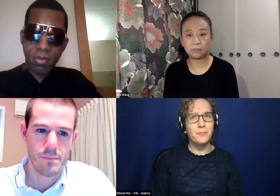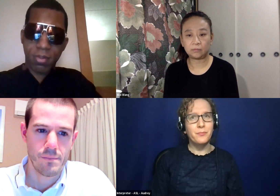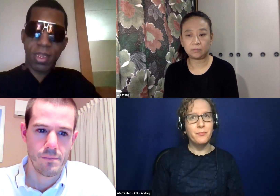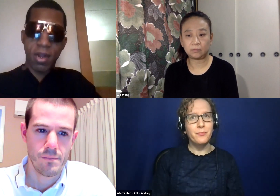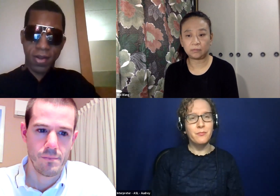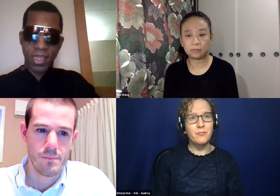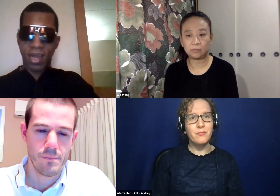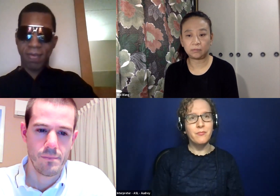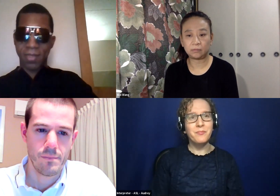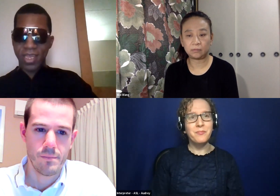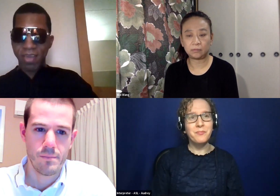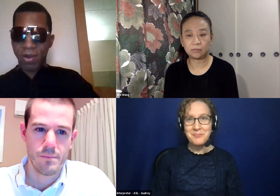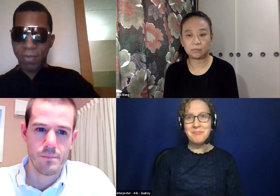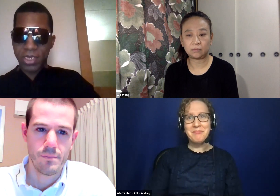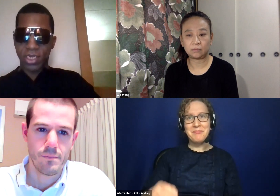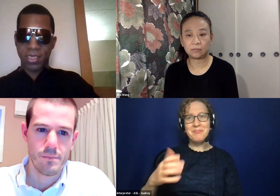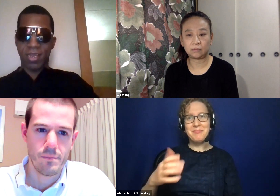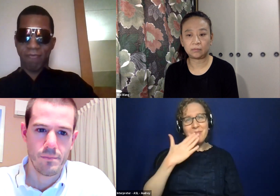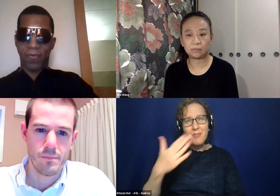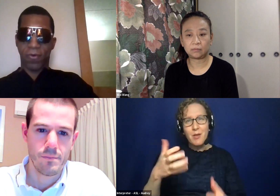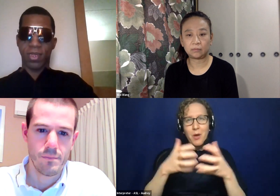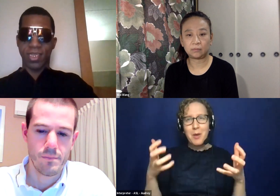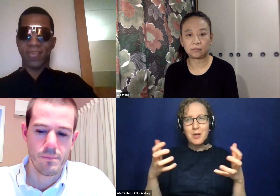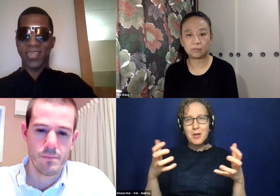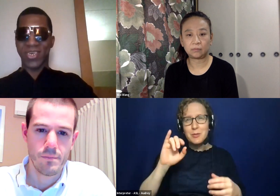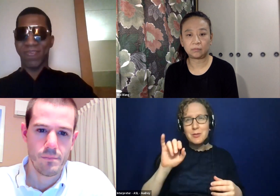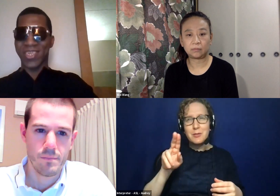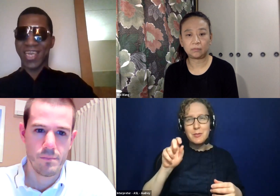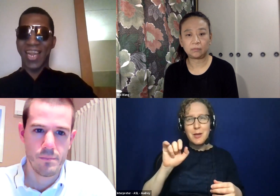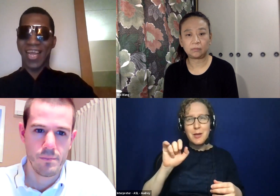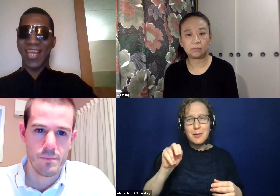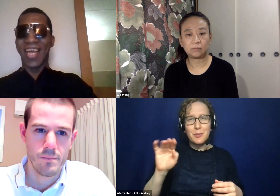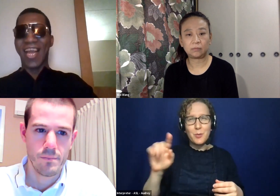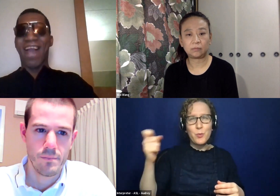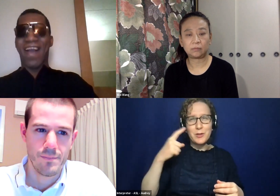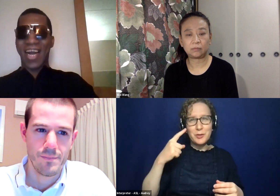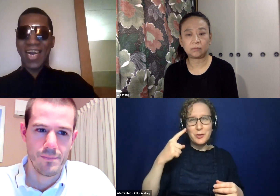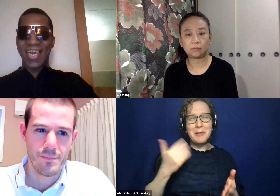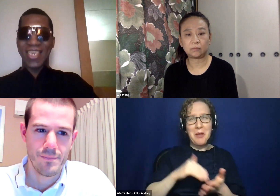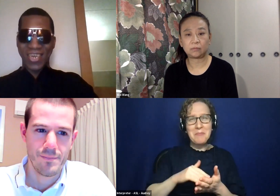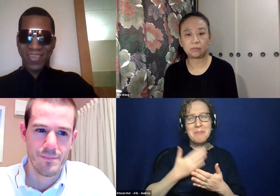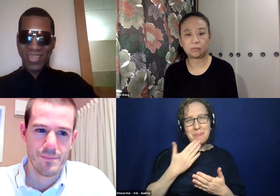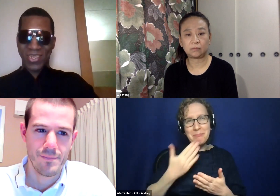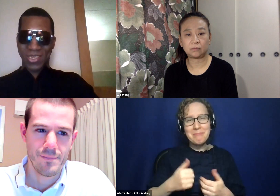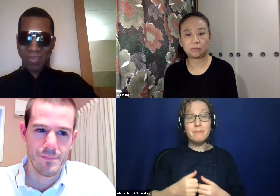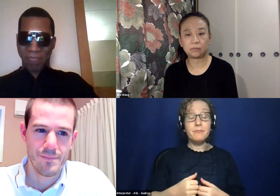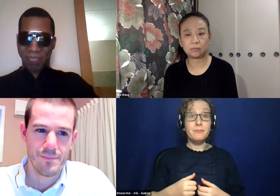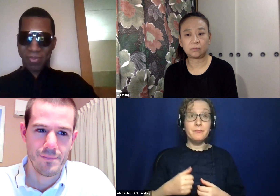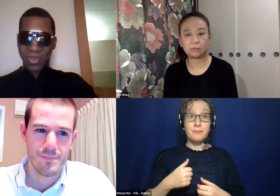Thank you very much, Justin, for this question once again. I chose